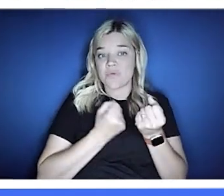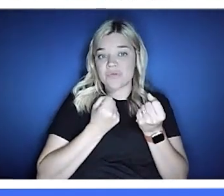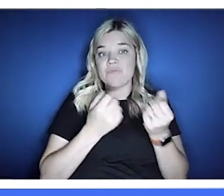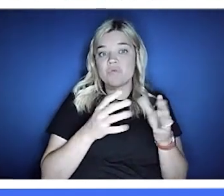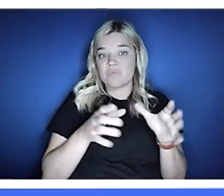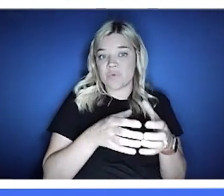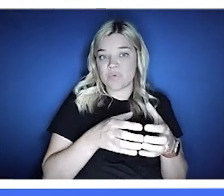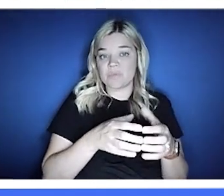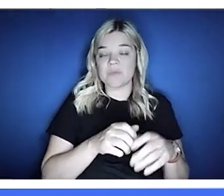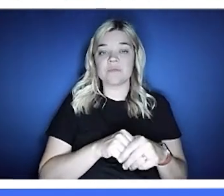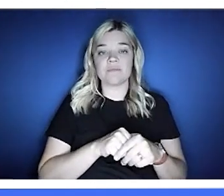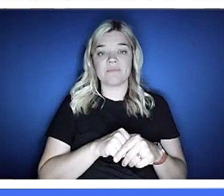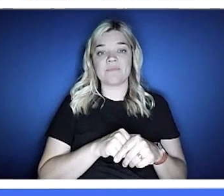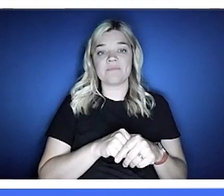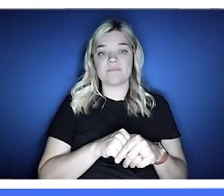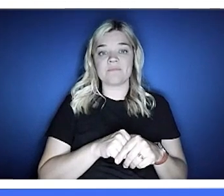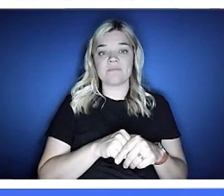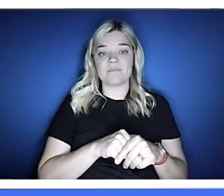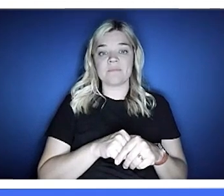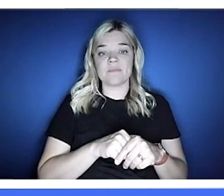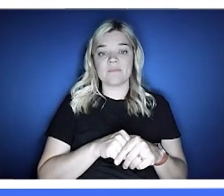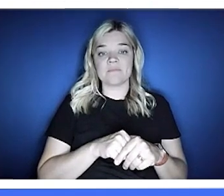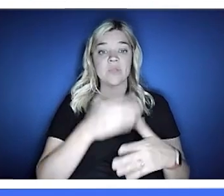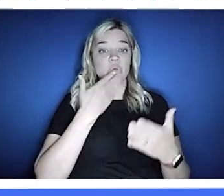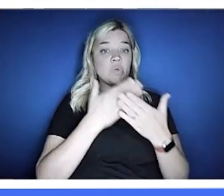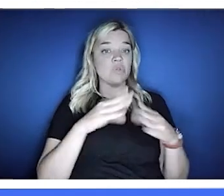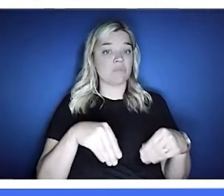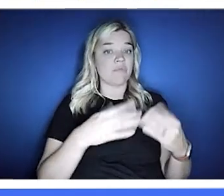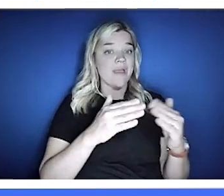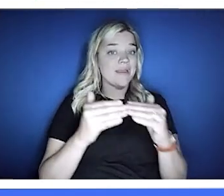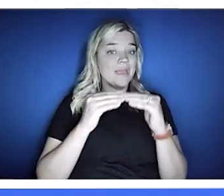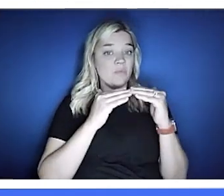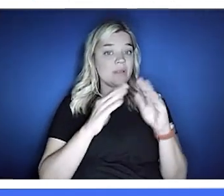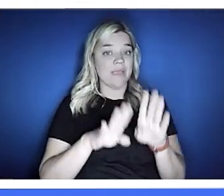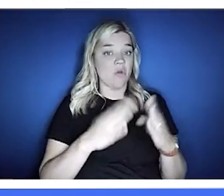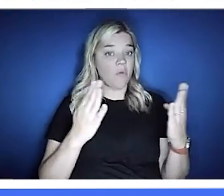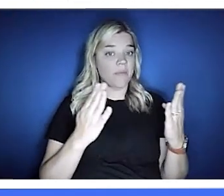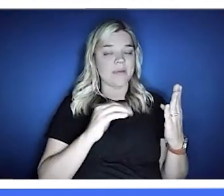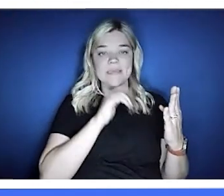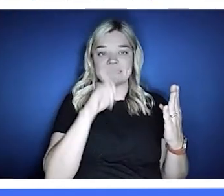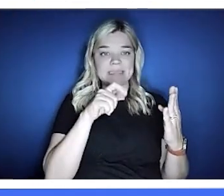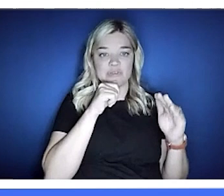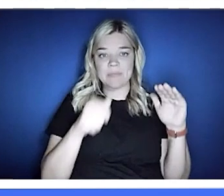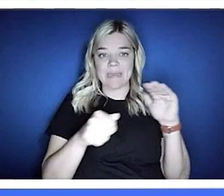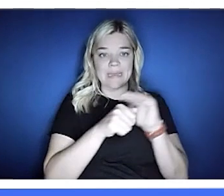and is good to provide equally and open. It doesn't need to be hidden behind access